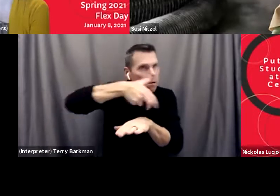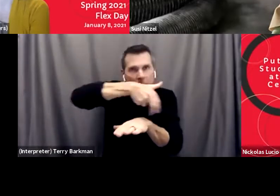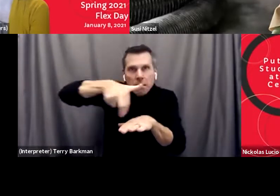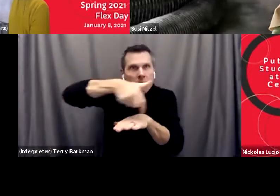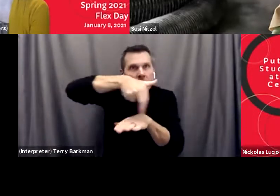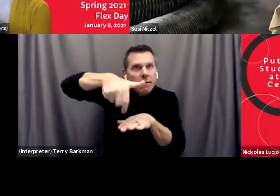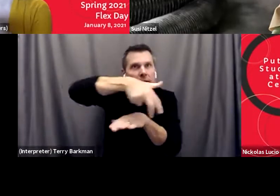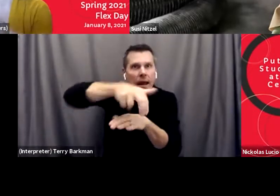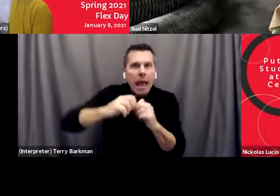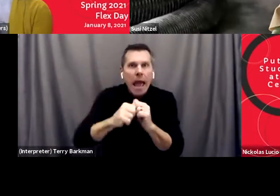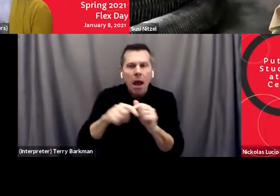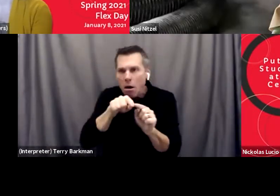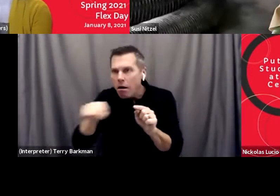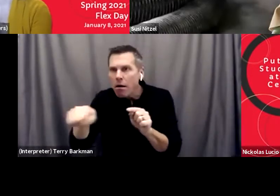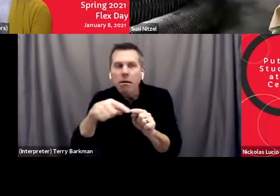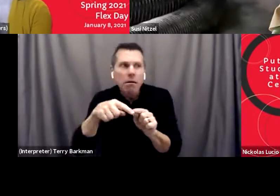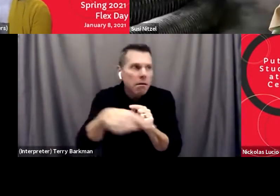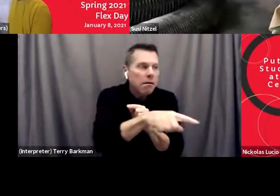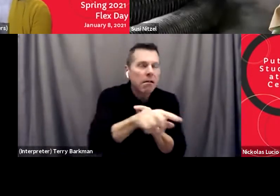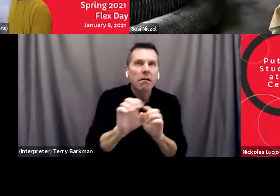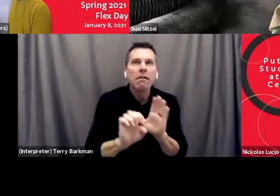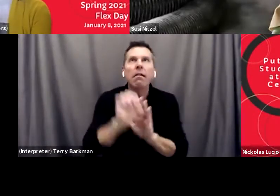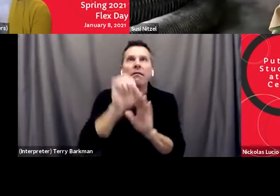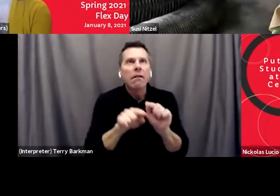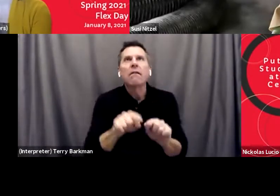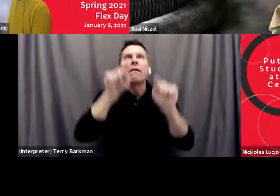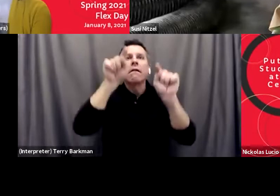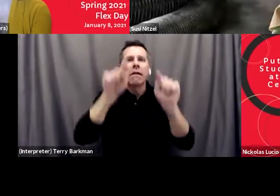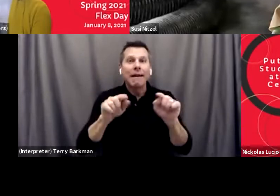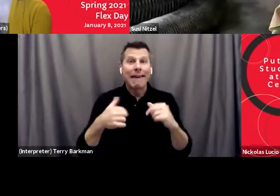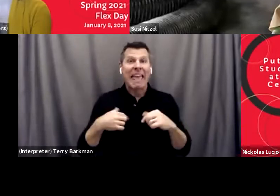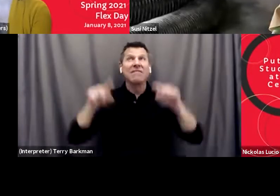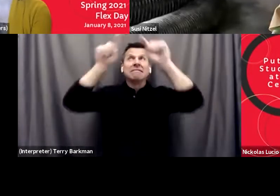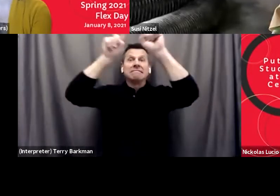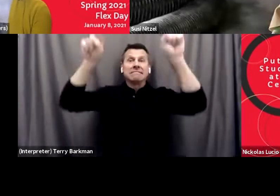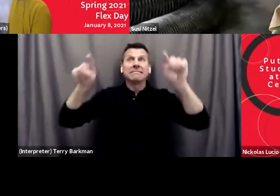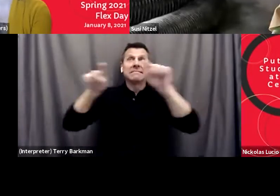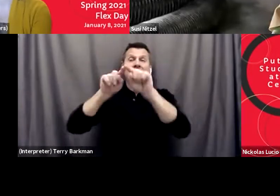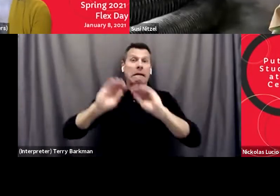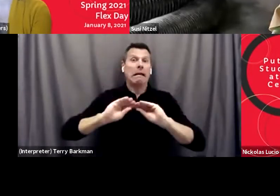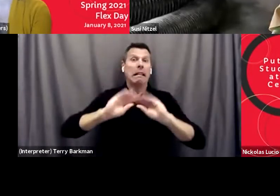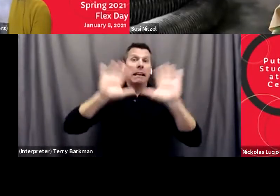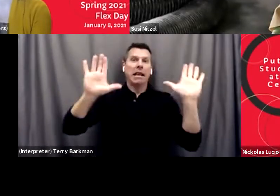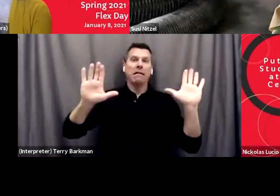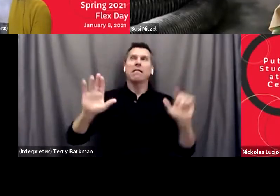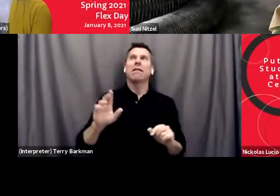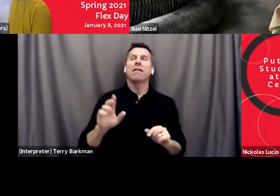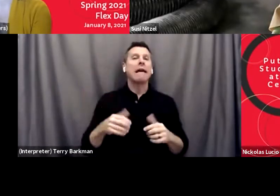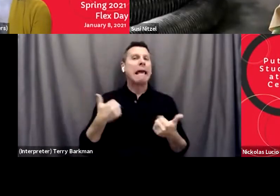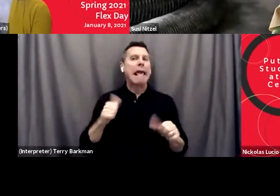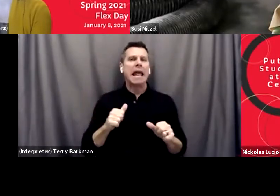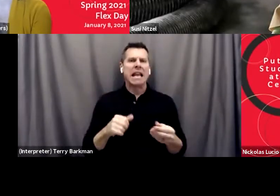example, we have, we have, you know, proper signage, and clear signage that what you know, so that a student doesn't have to go to